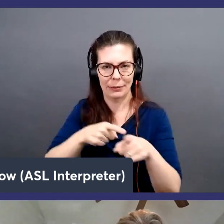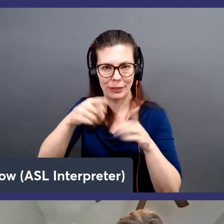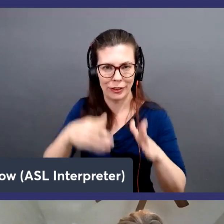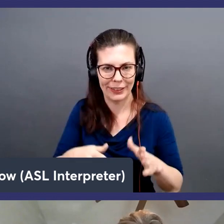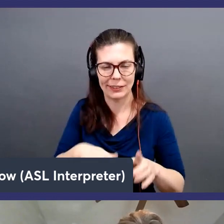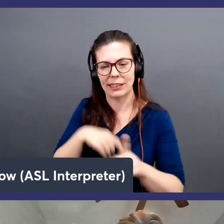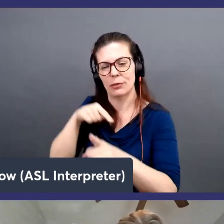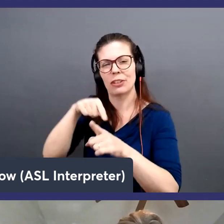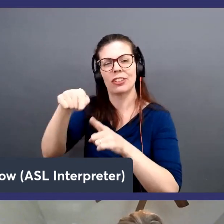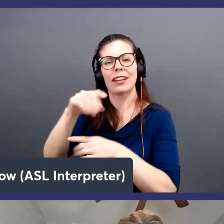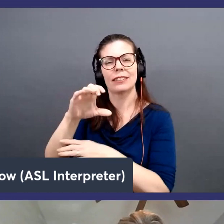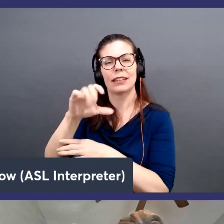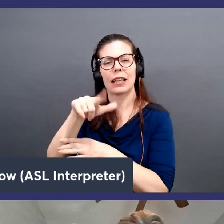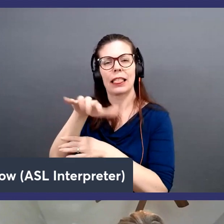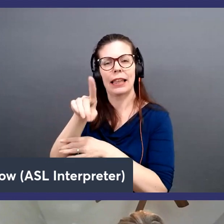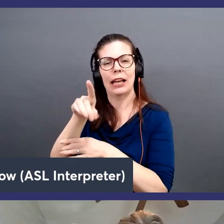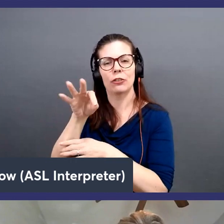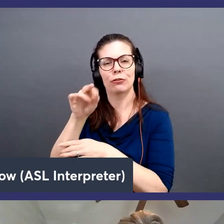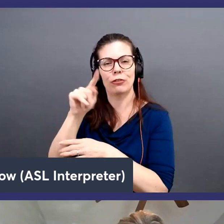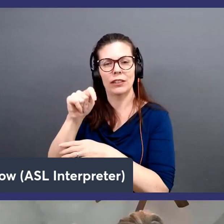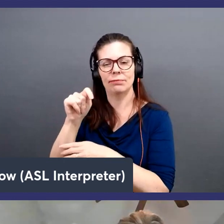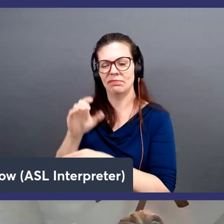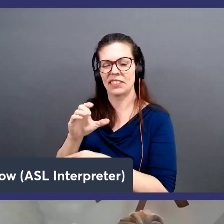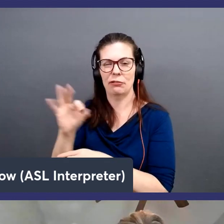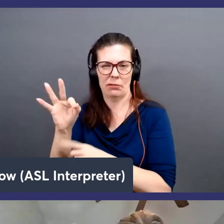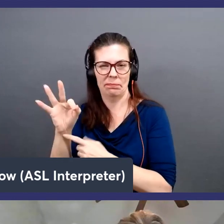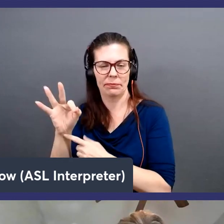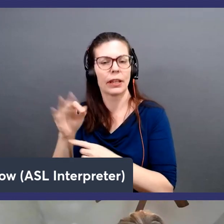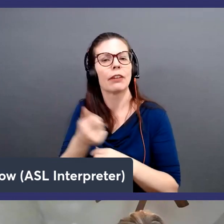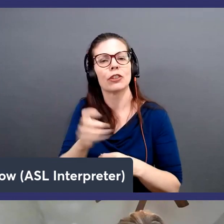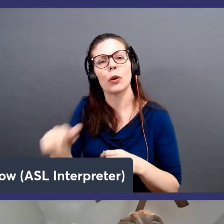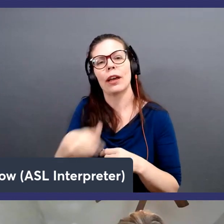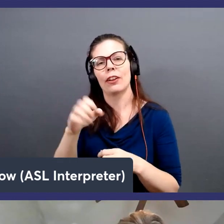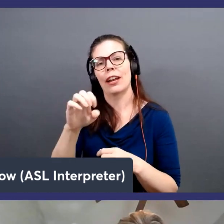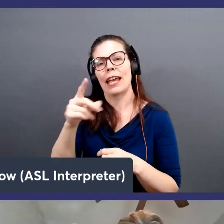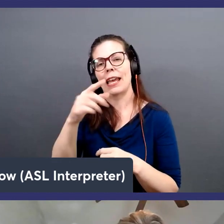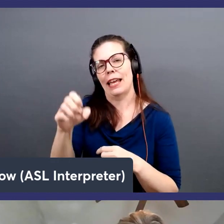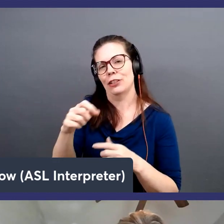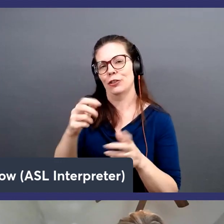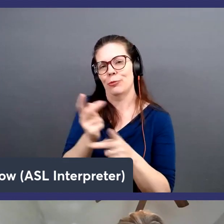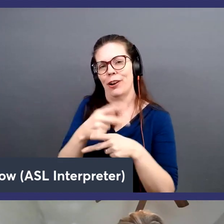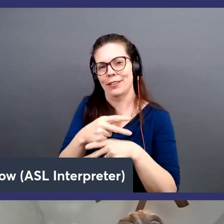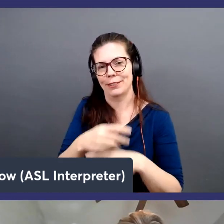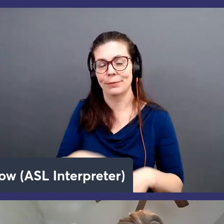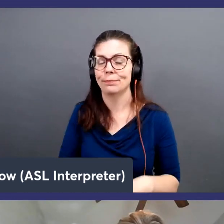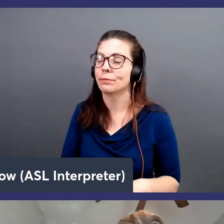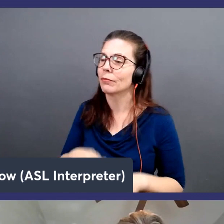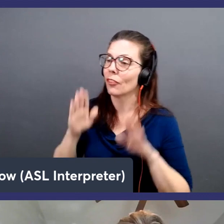and a couple other of our Edge products. Awesome. So Amazon CloudFront,